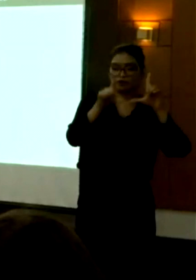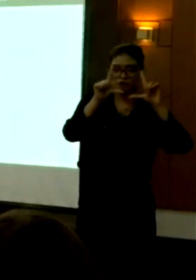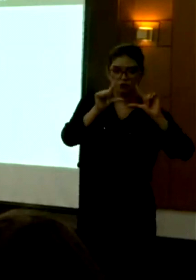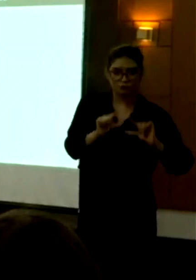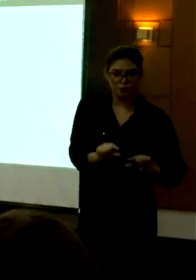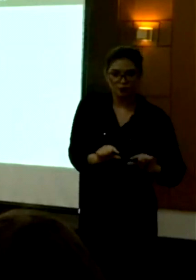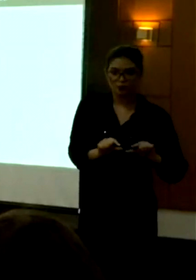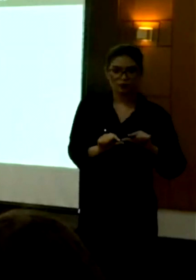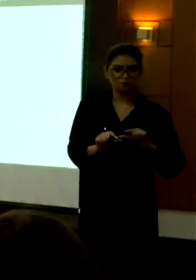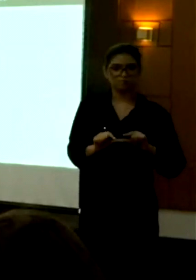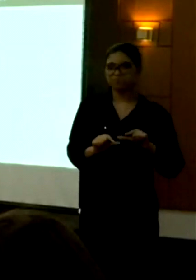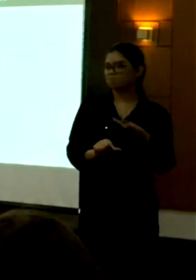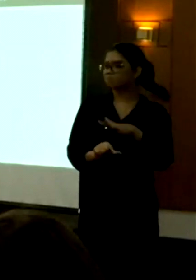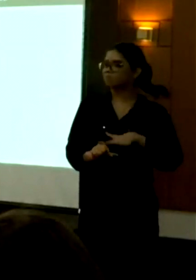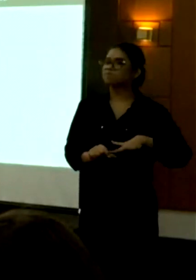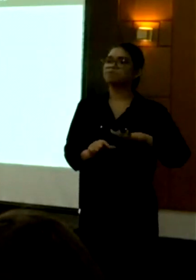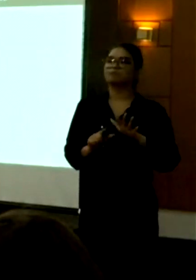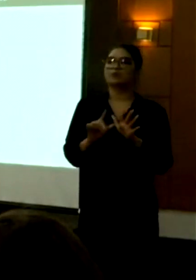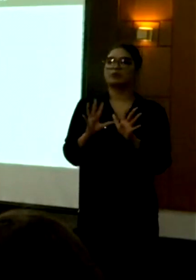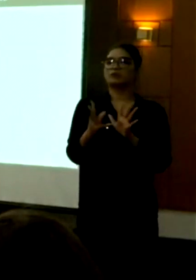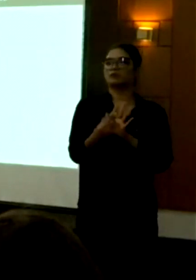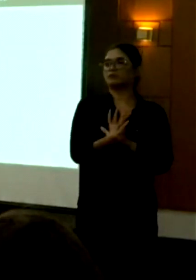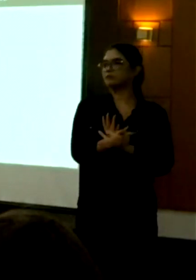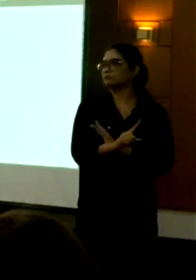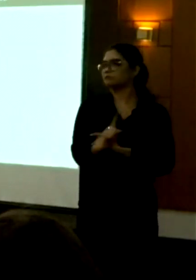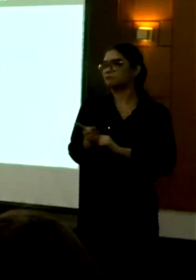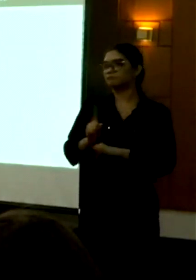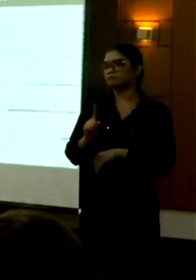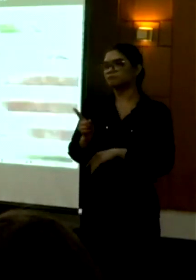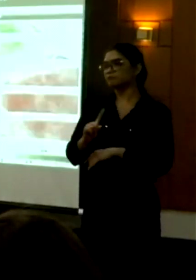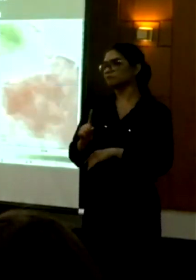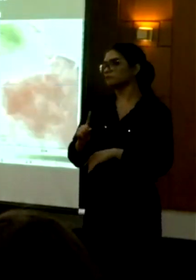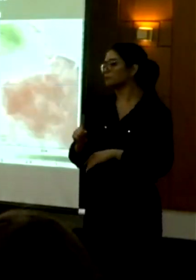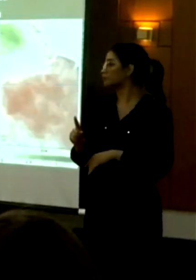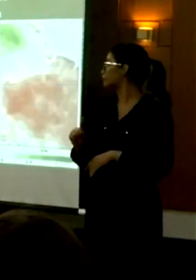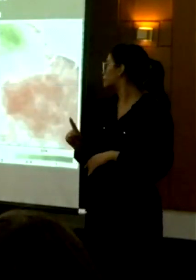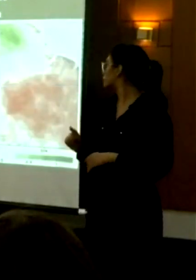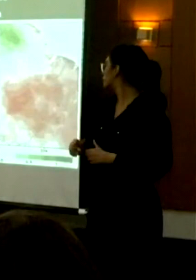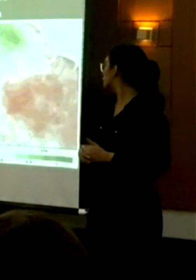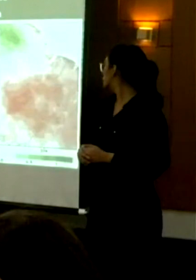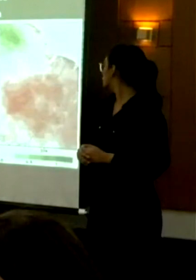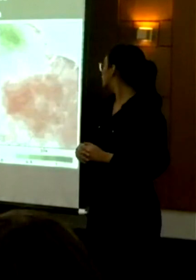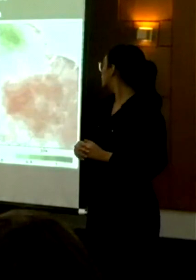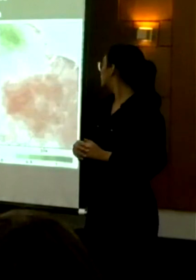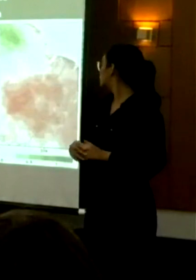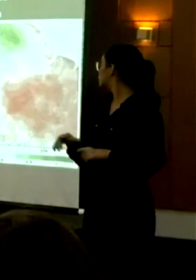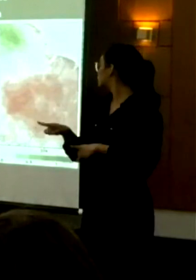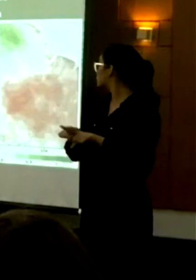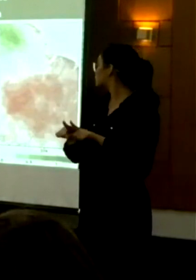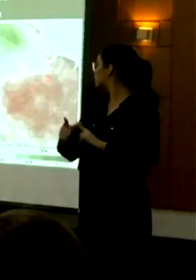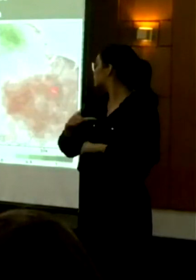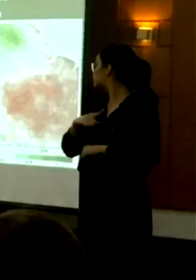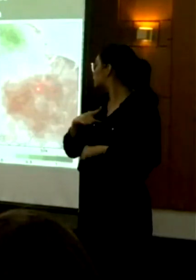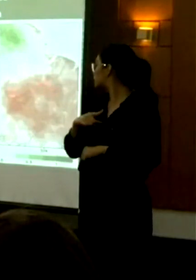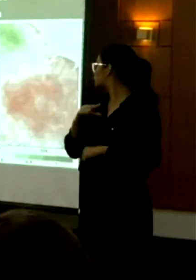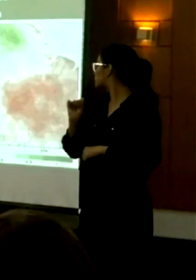it is in the Amazon, in this aspect, when we analyze it, I also have precipitation, but precipitation